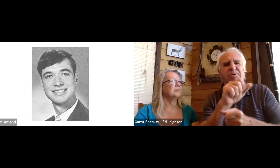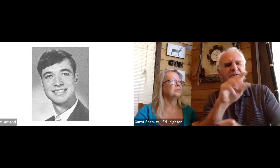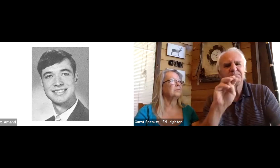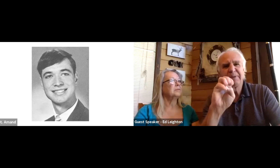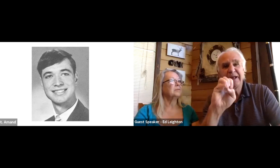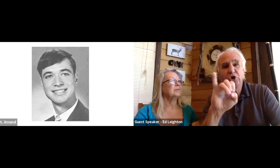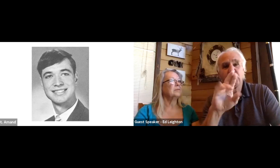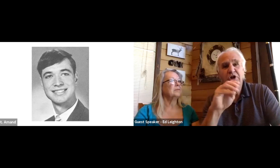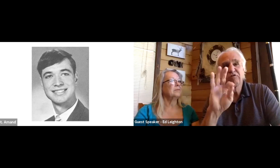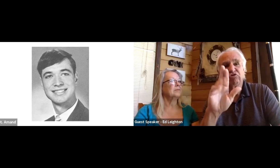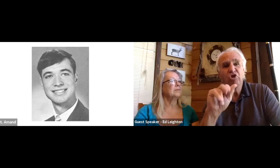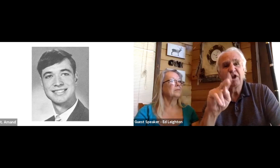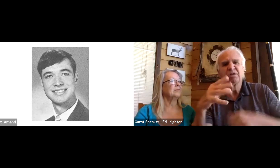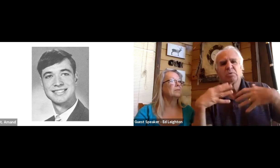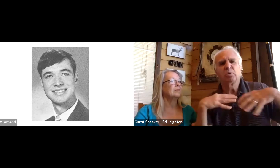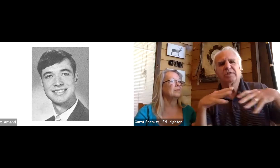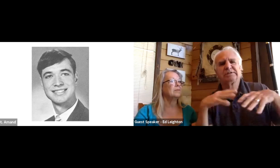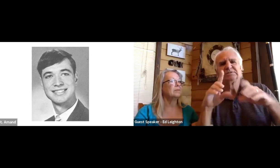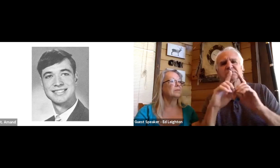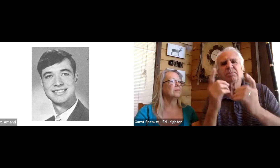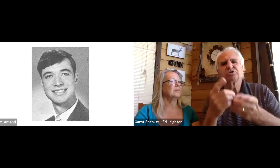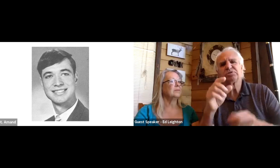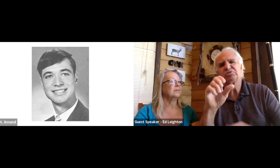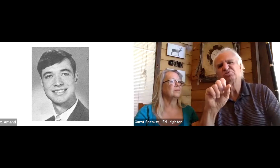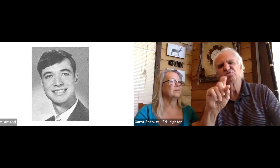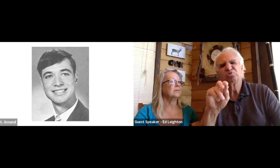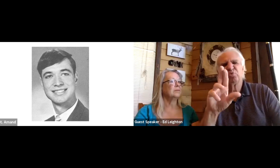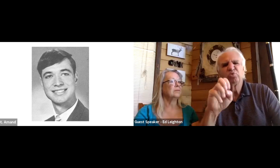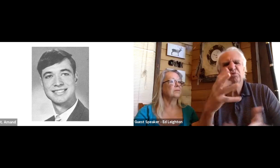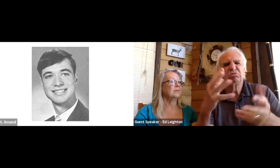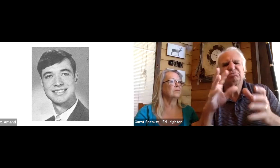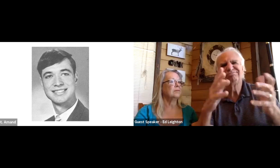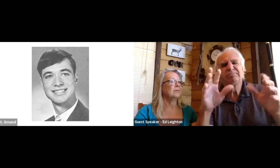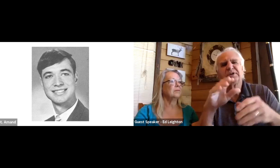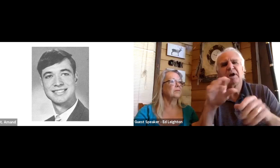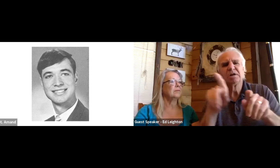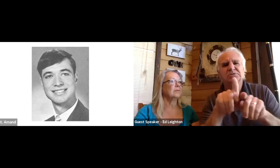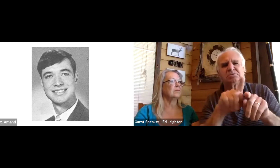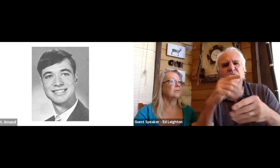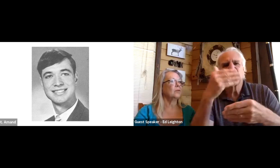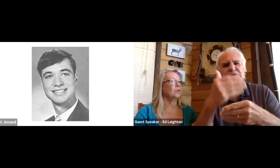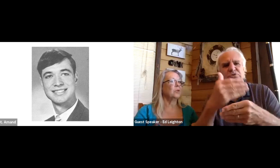So he finally left the job and he went to a department store,